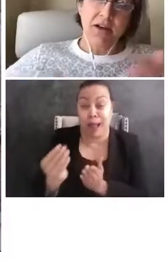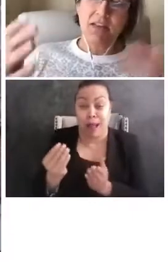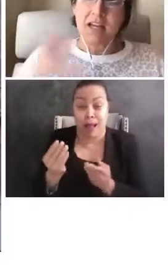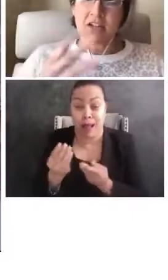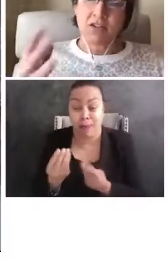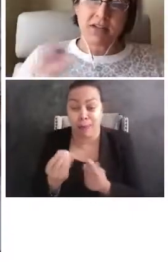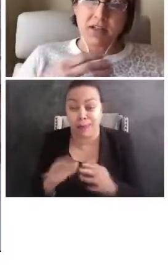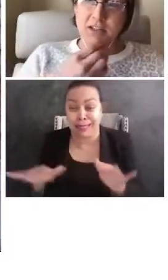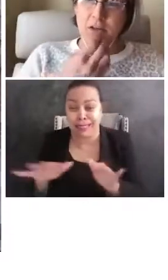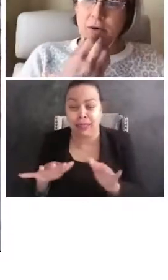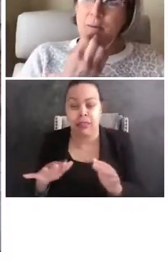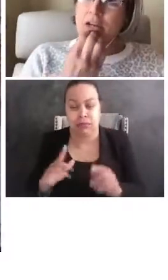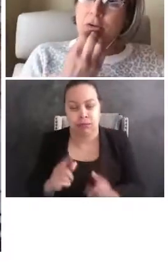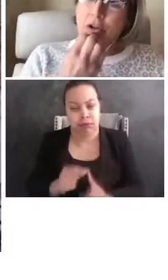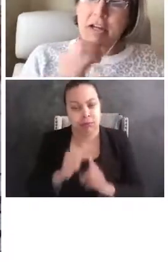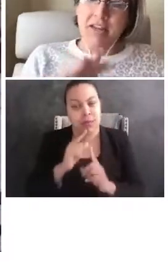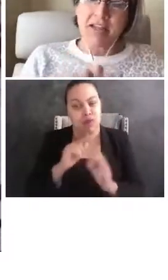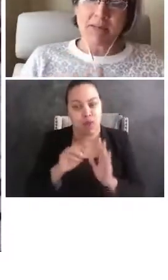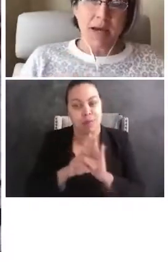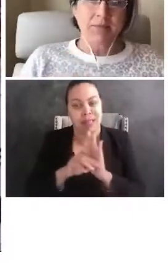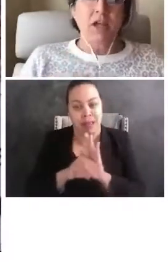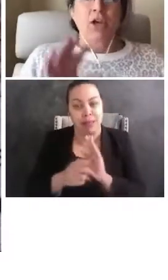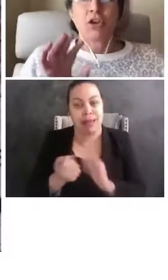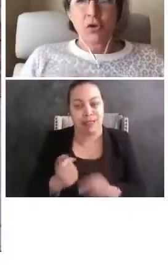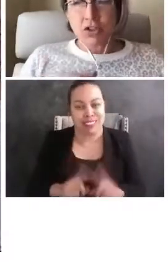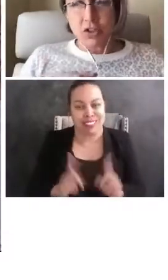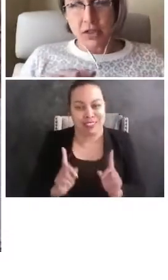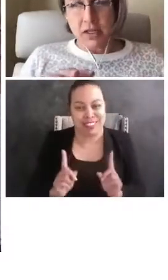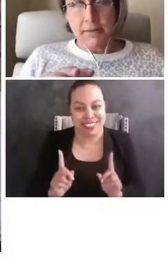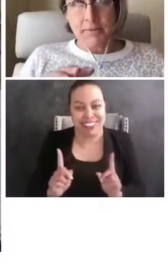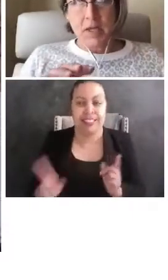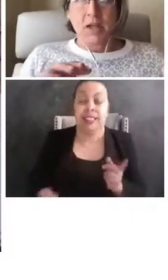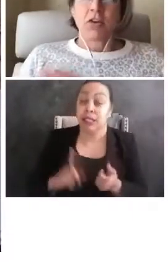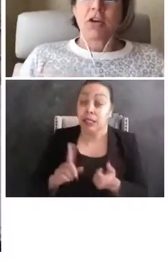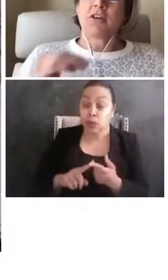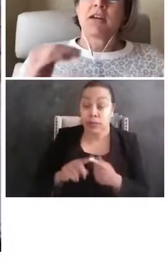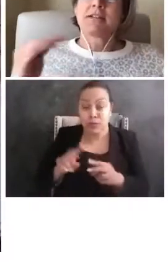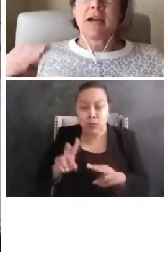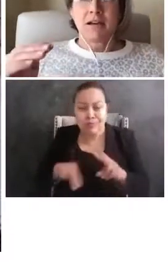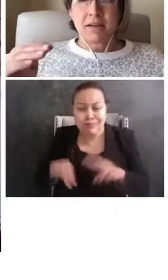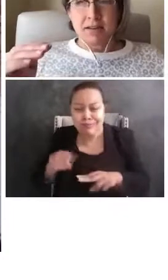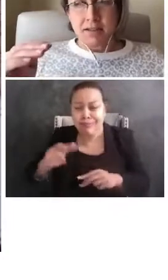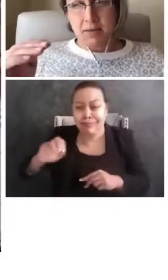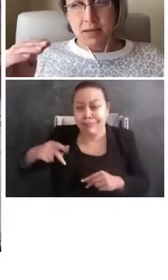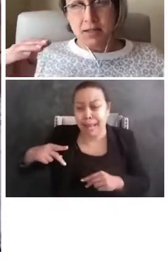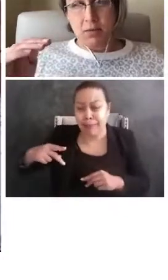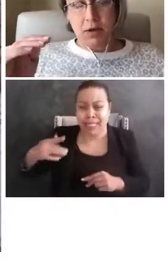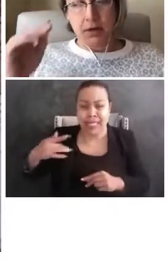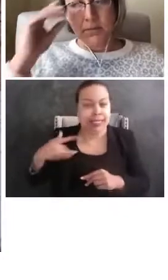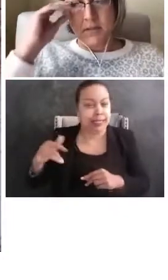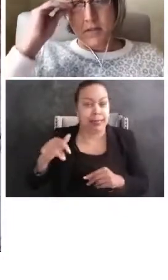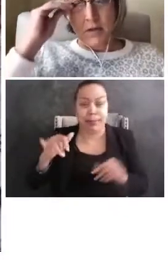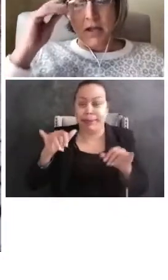Usually these maps are either exactly the same as they were.